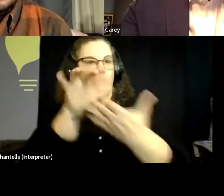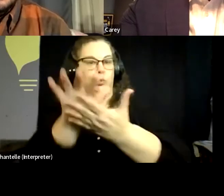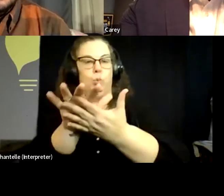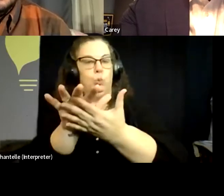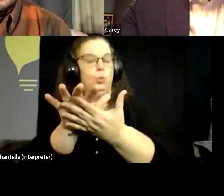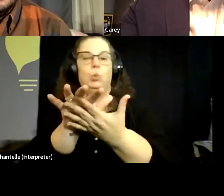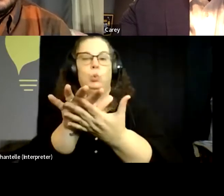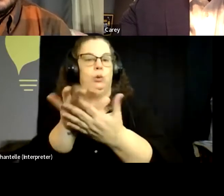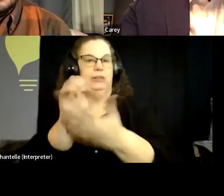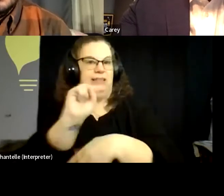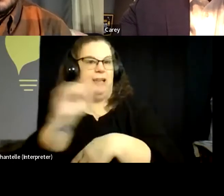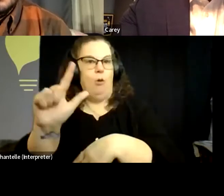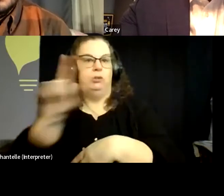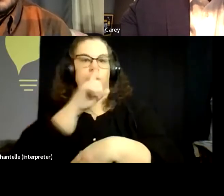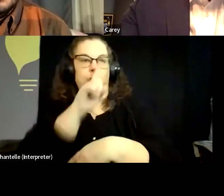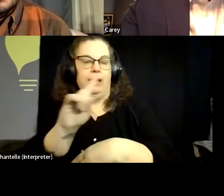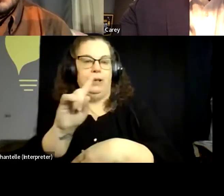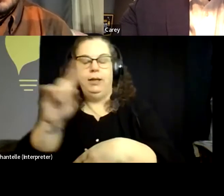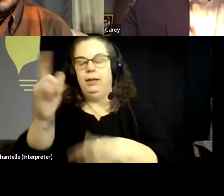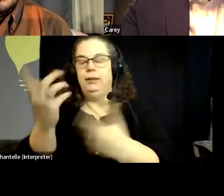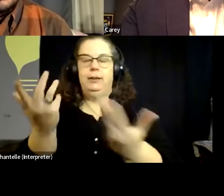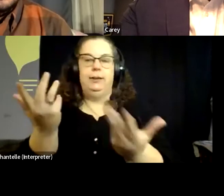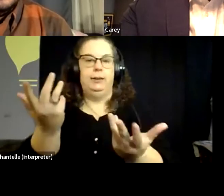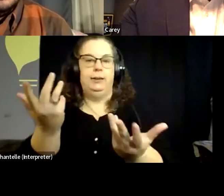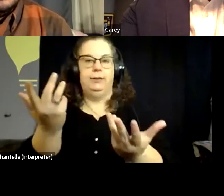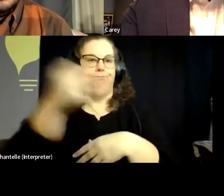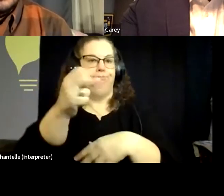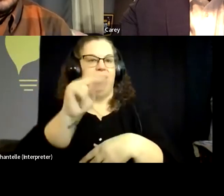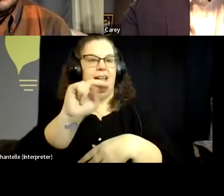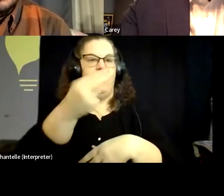to bring in the NHL black mobile